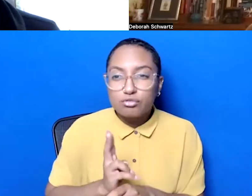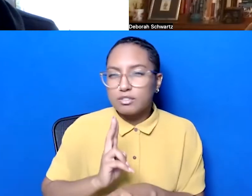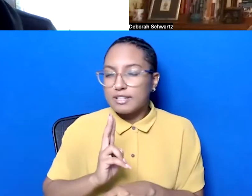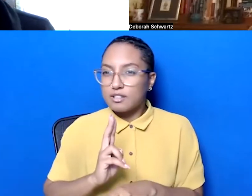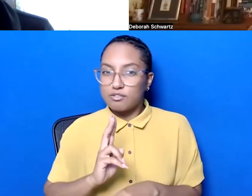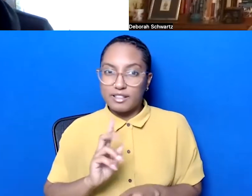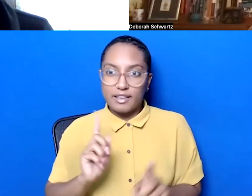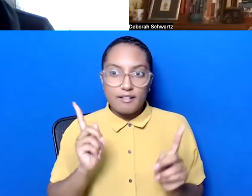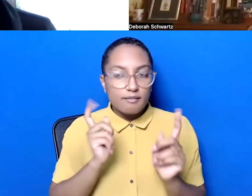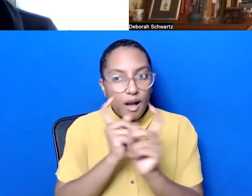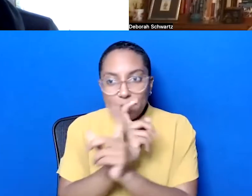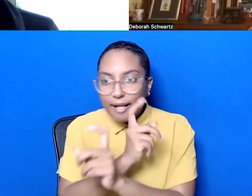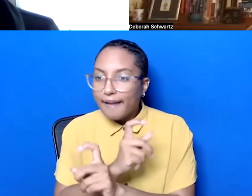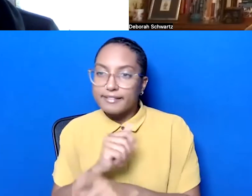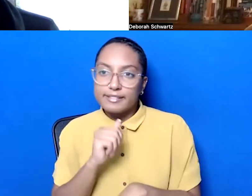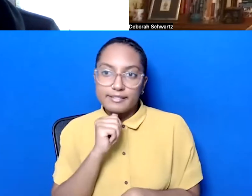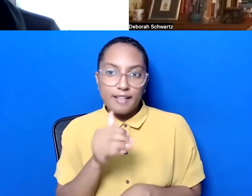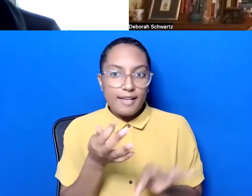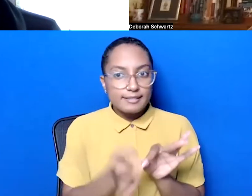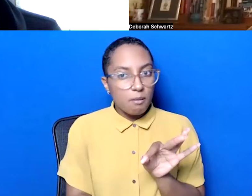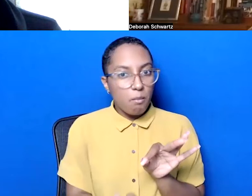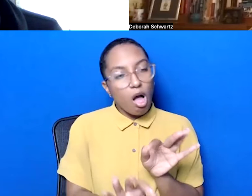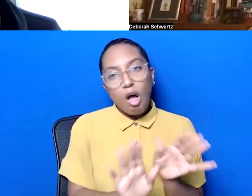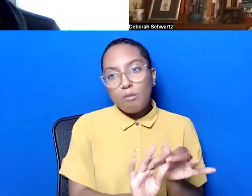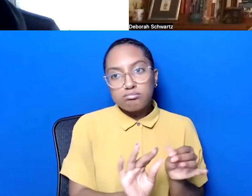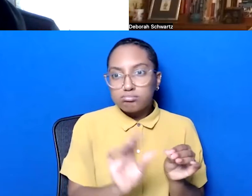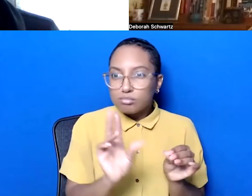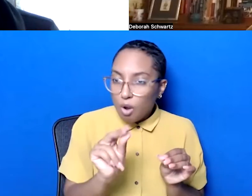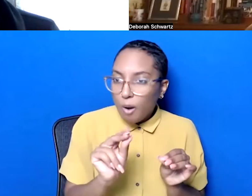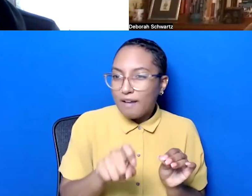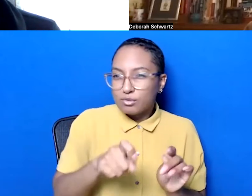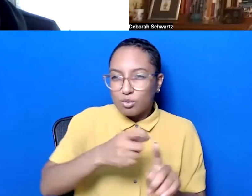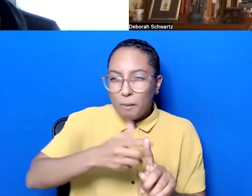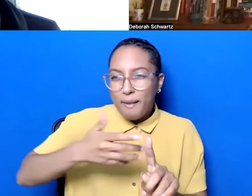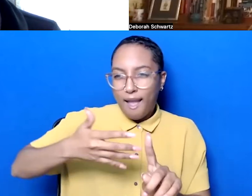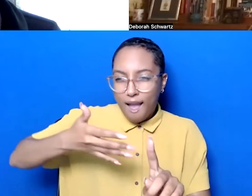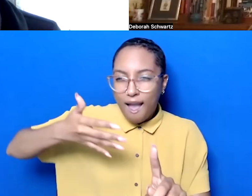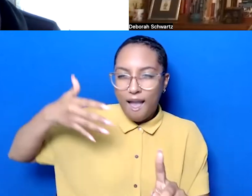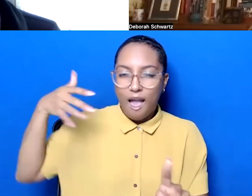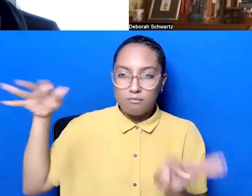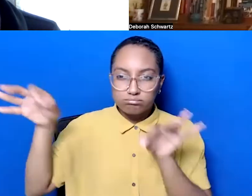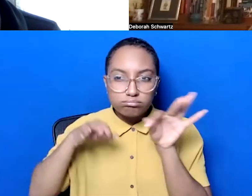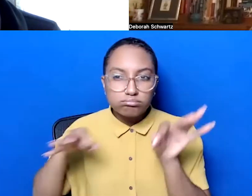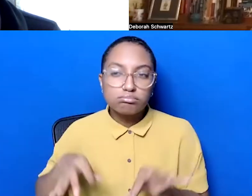is also what we need to do for our own moment in time and many of the issues around,